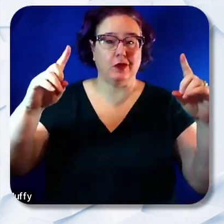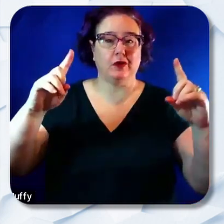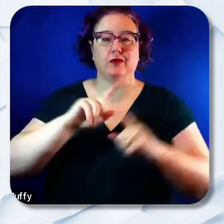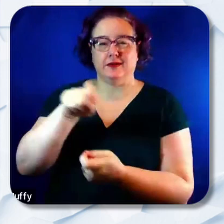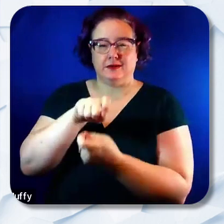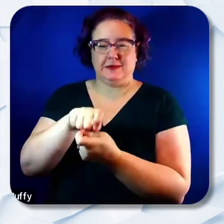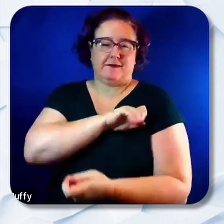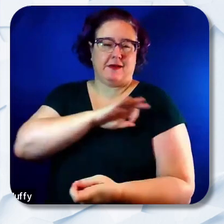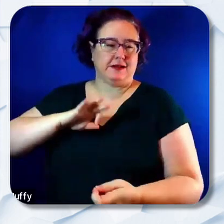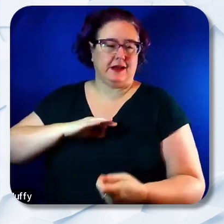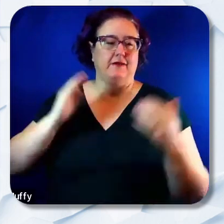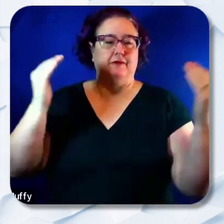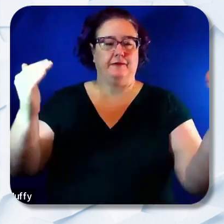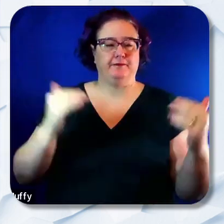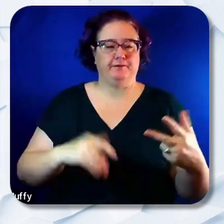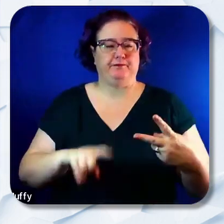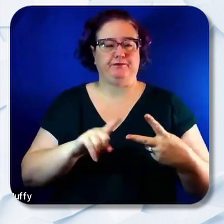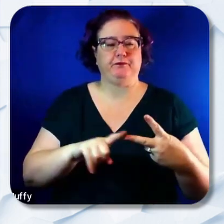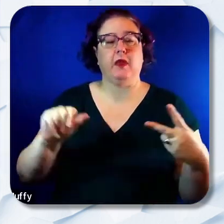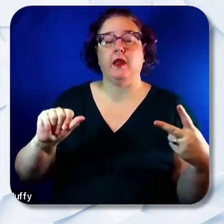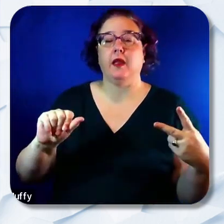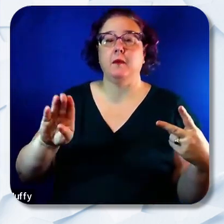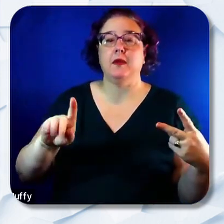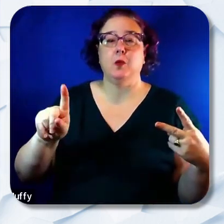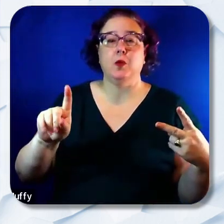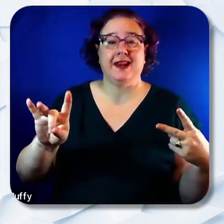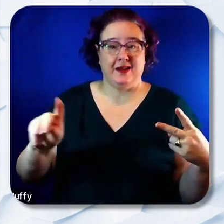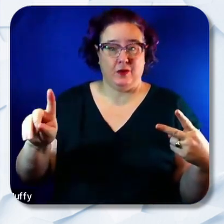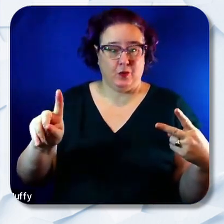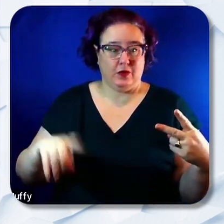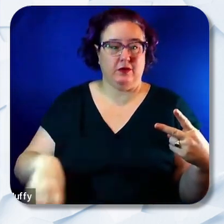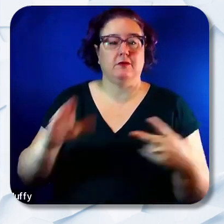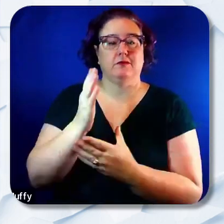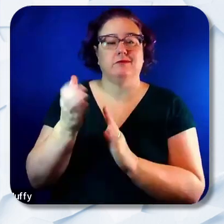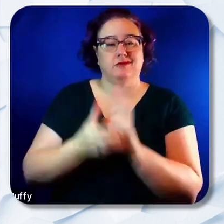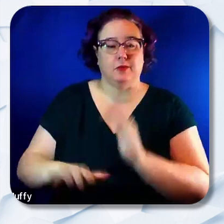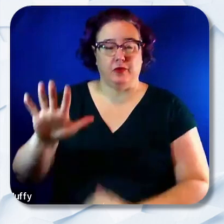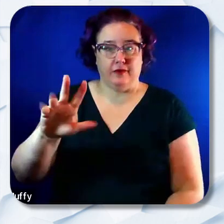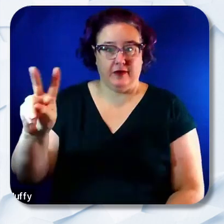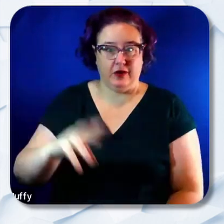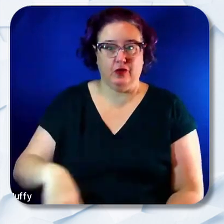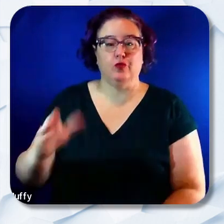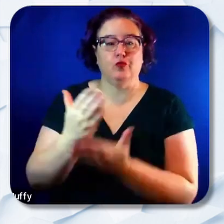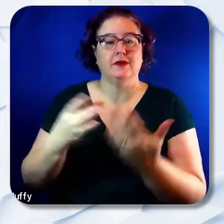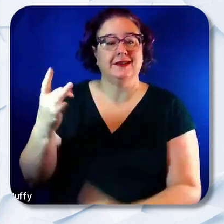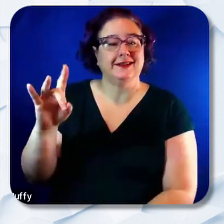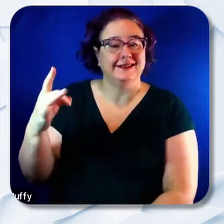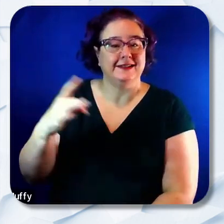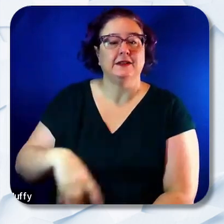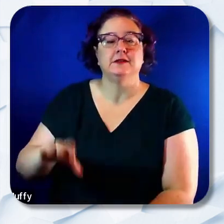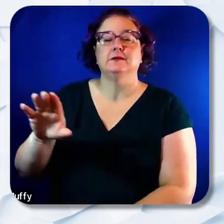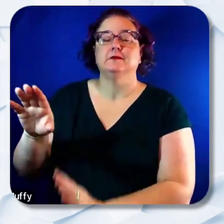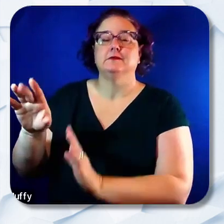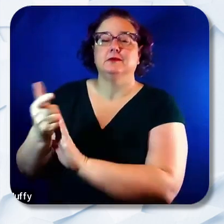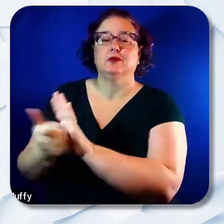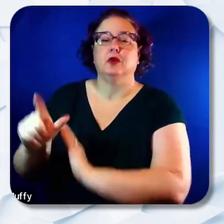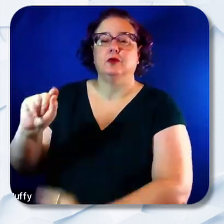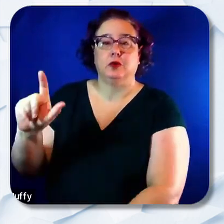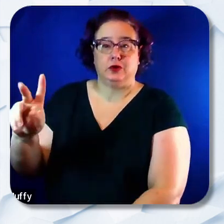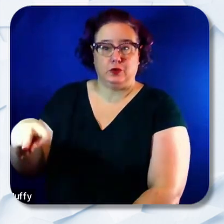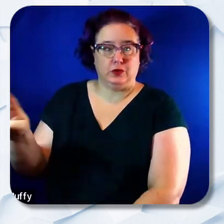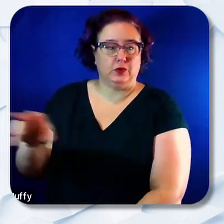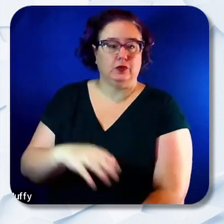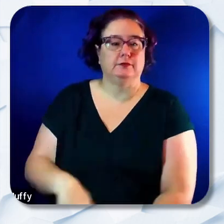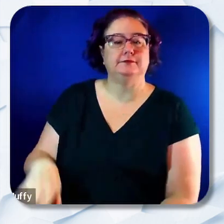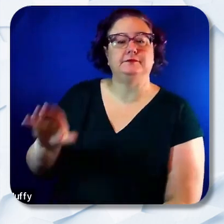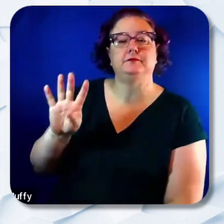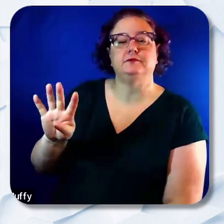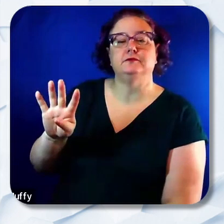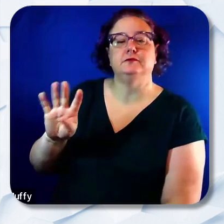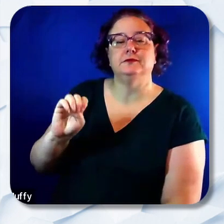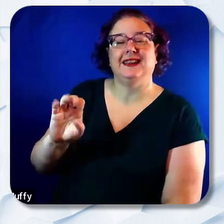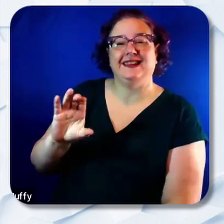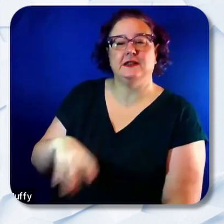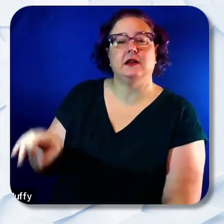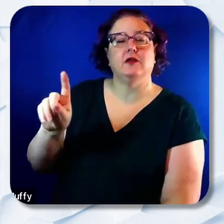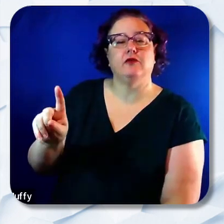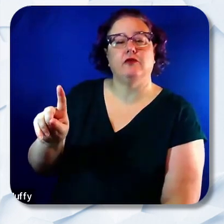AB181 Chapter 52, Section 18, Statutes of 2022, or Education Code 41480 contains updates